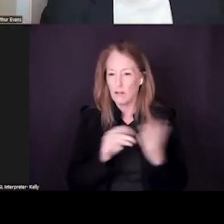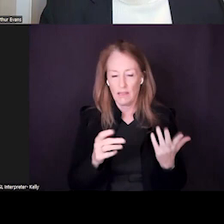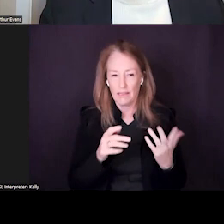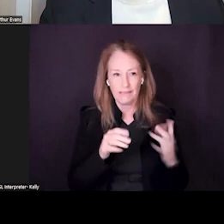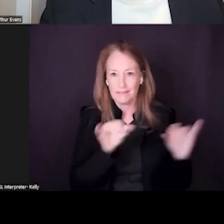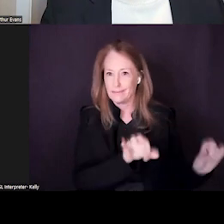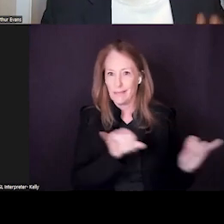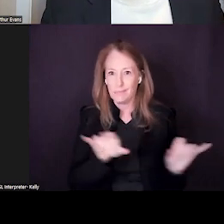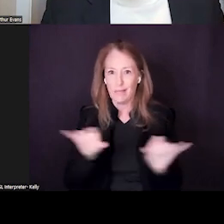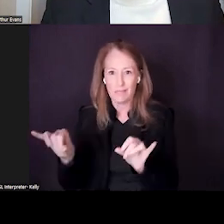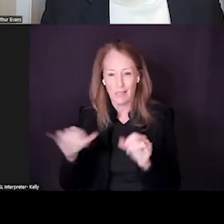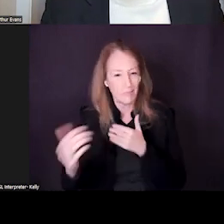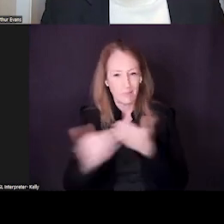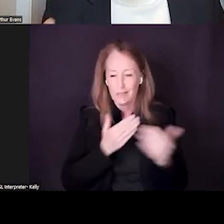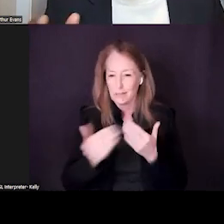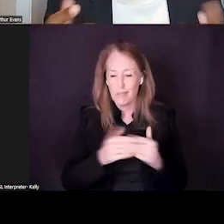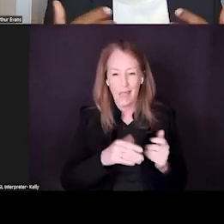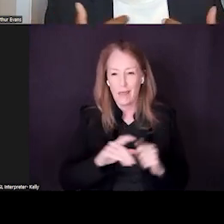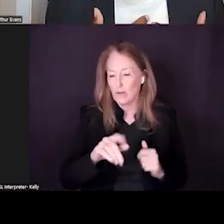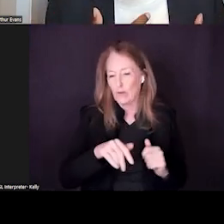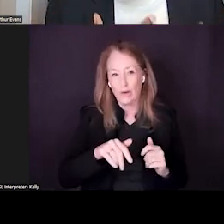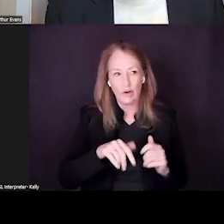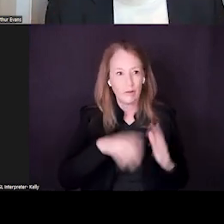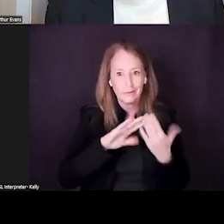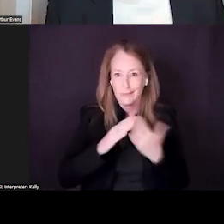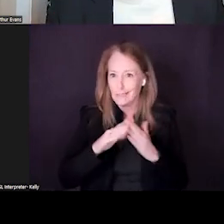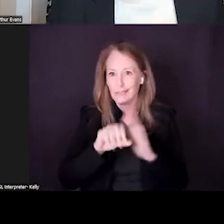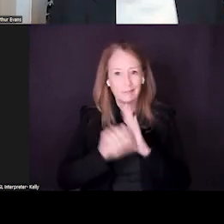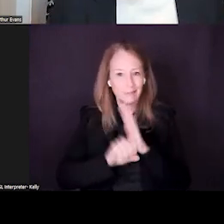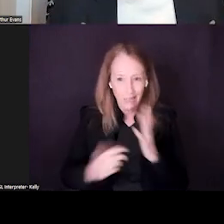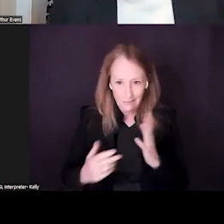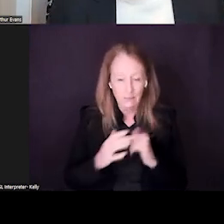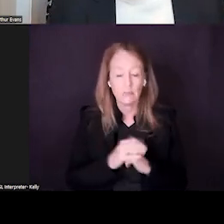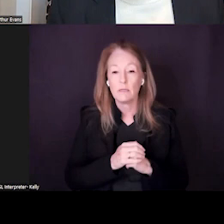ALASKA OR TEXAS. WE KNOW THAT IF PEOPLE ARE GOING TO RECOVER,